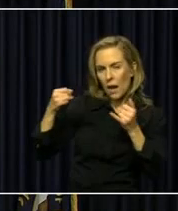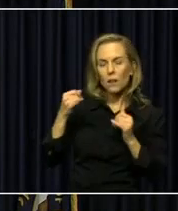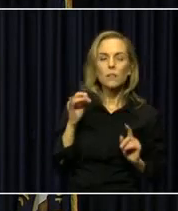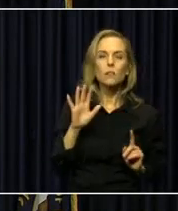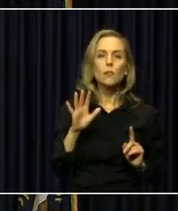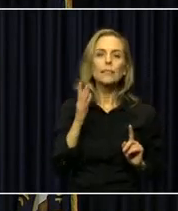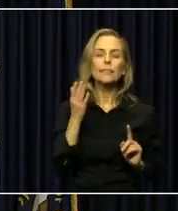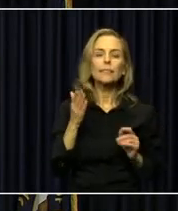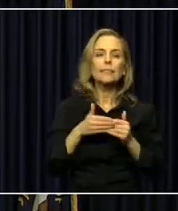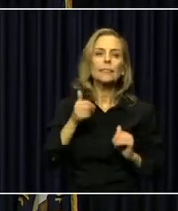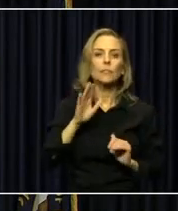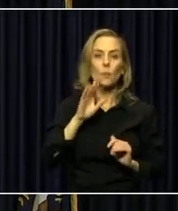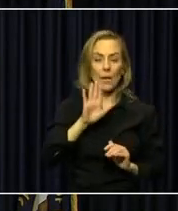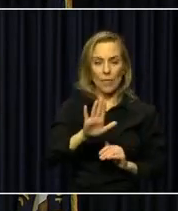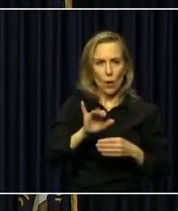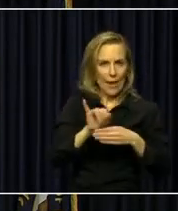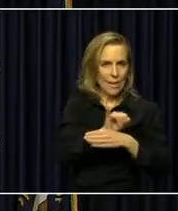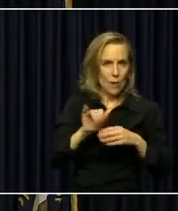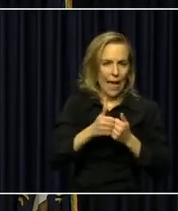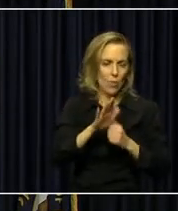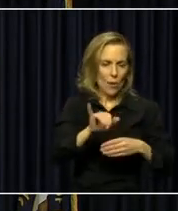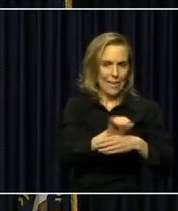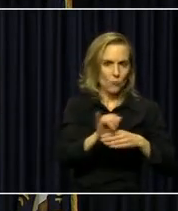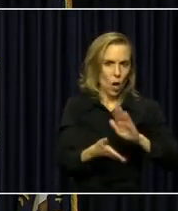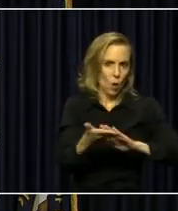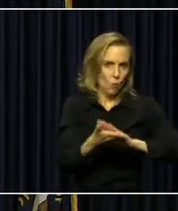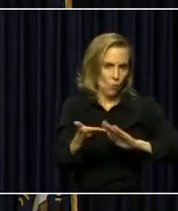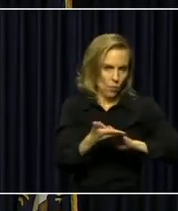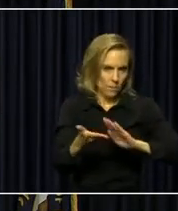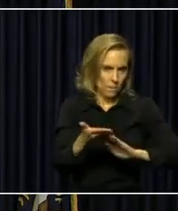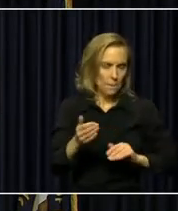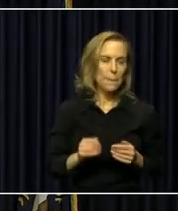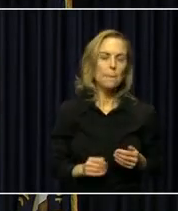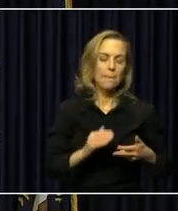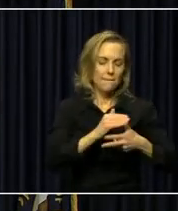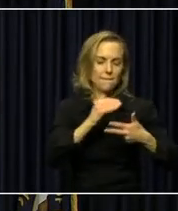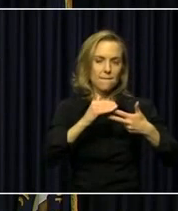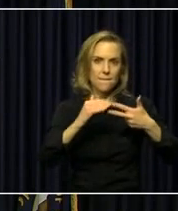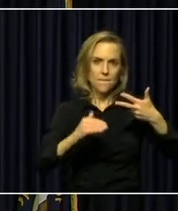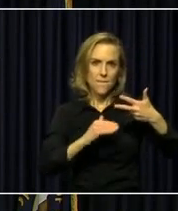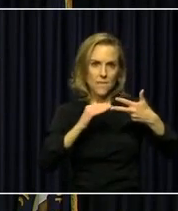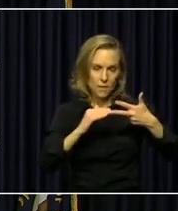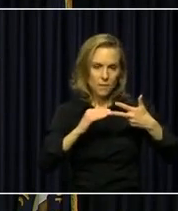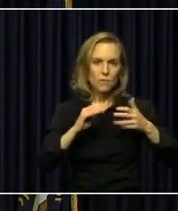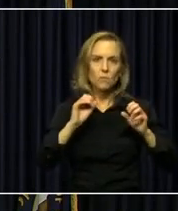DO YOU THINK THE PRESIDENT IS PUTTING PRESSURE ON YOU.